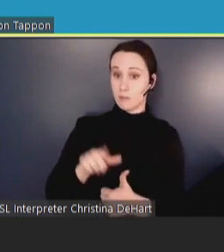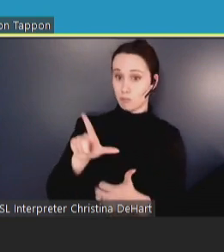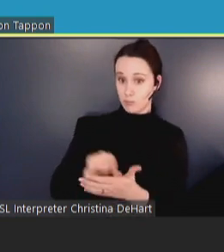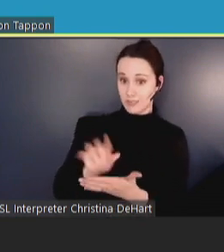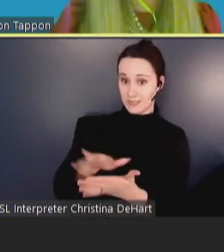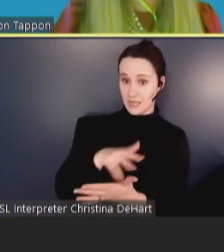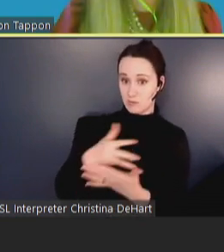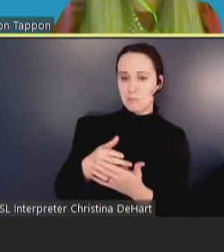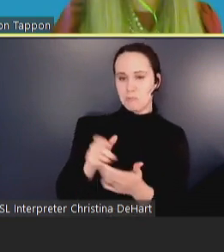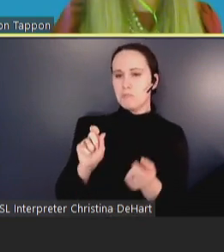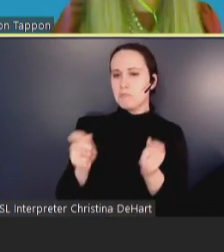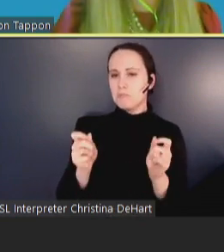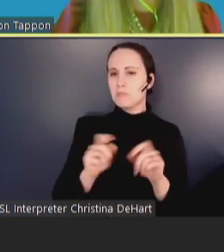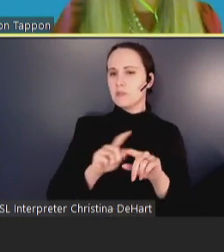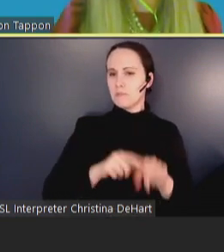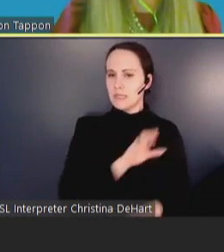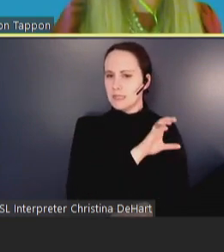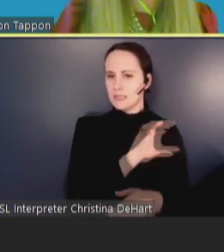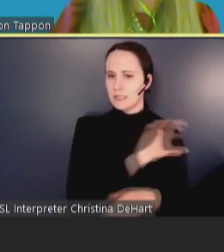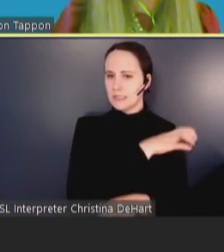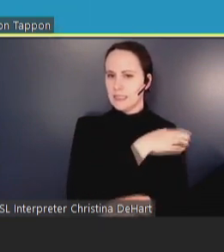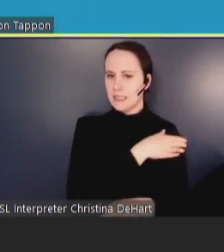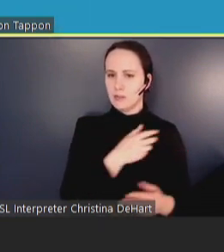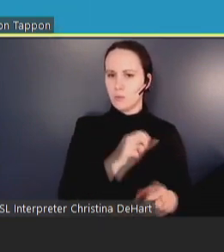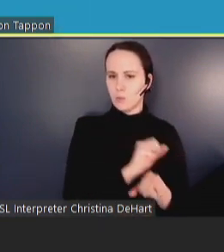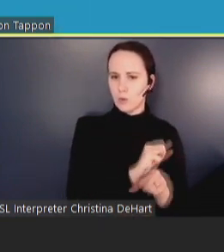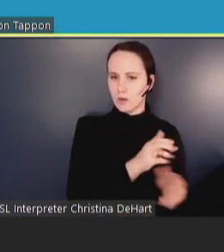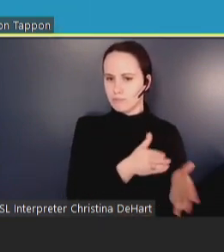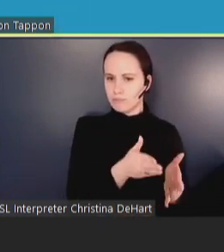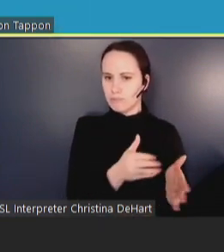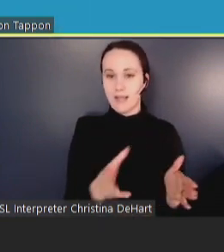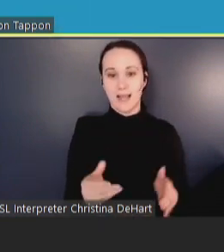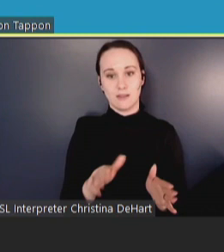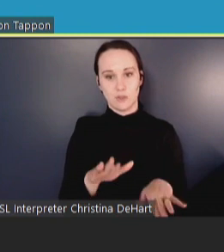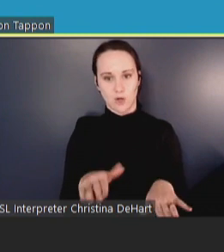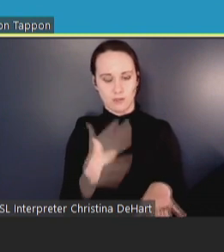depending on the clinic's workflow and the child's preferences. The slideshow allows the